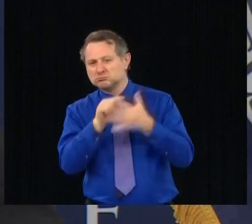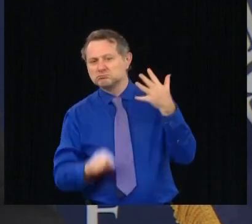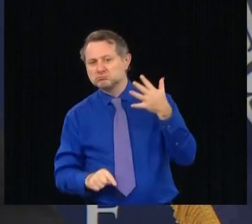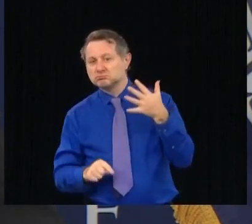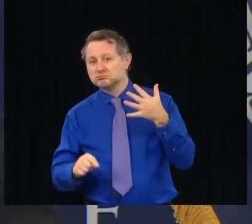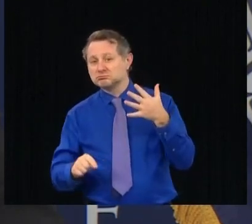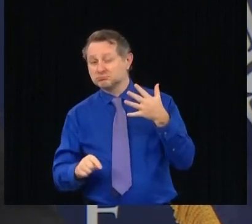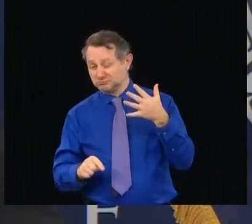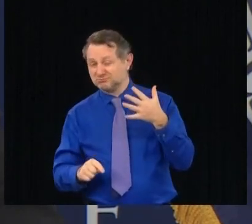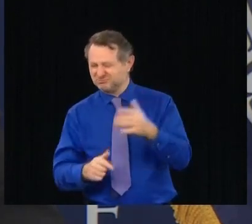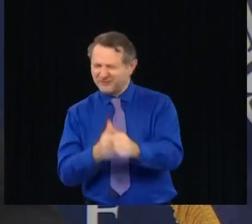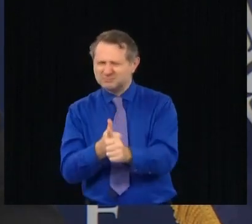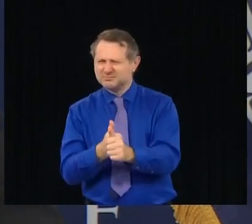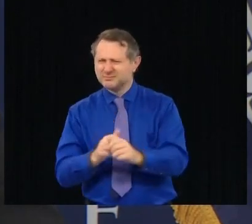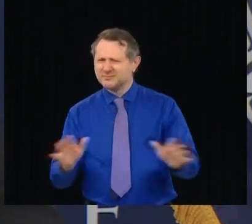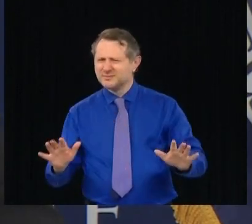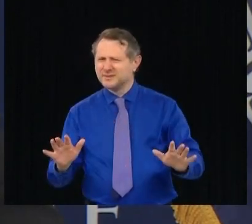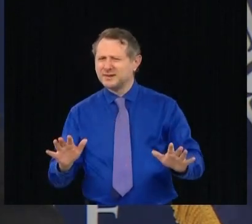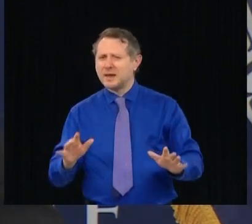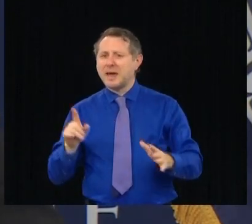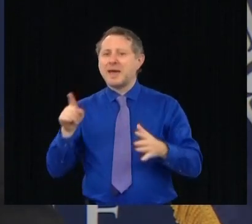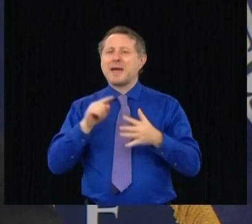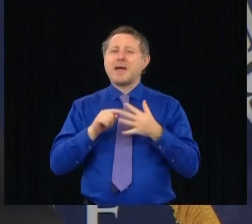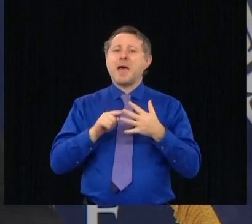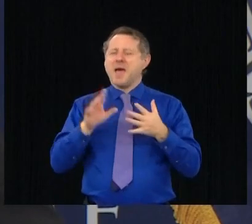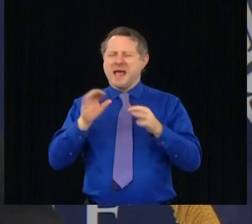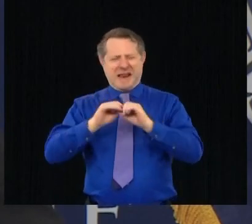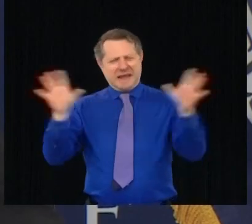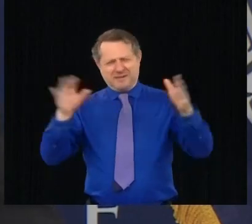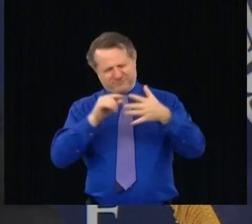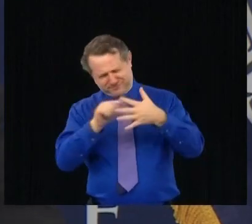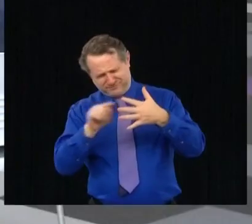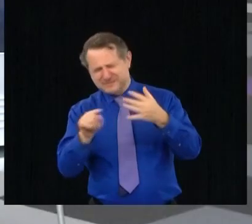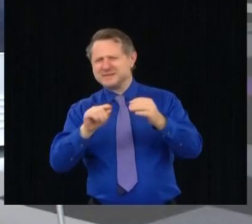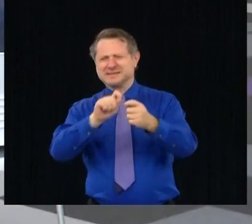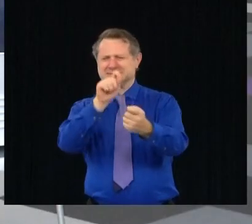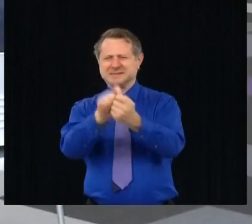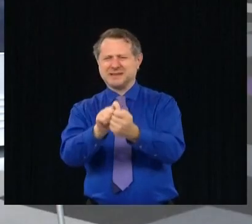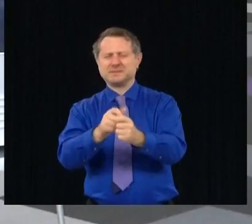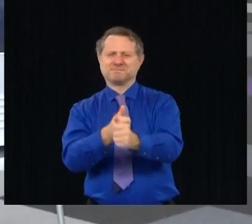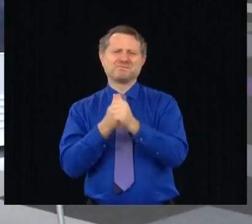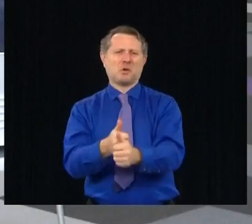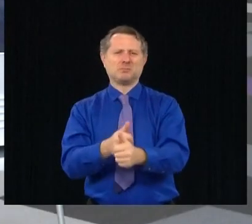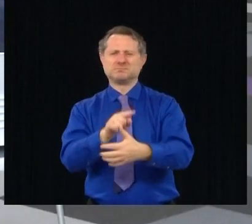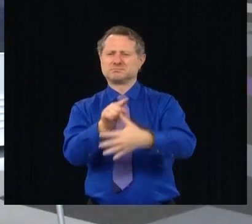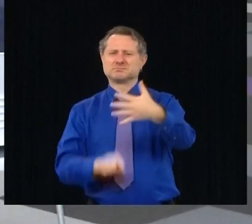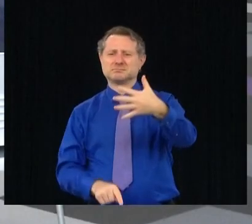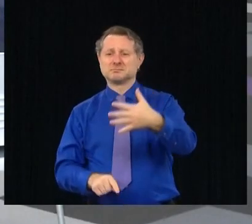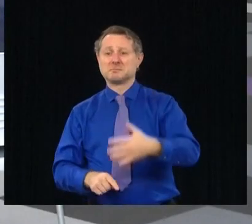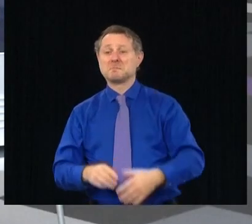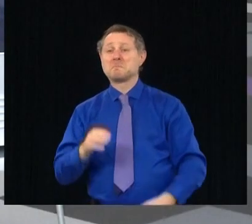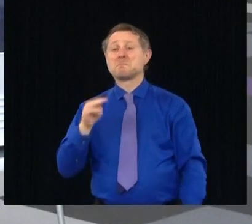ALL THE REQUIRED GUIDANCE AND YOU FOLLOW THE GUIDANCE. AND THE GUIDANCE IS QUITE